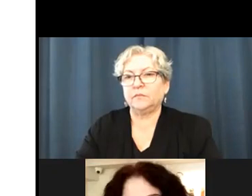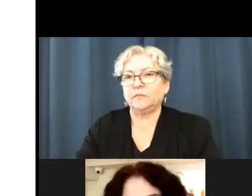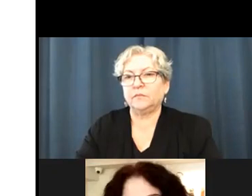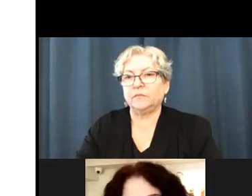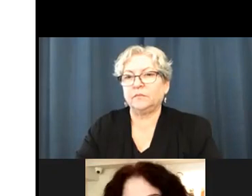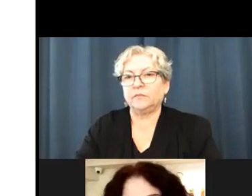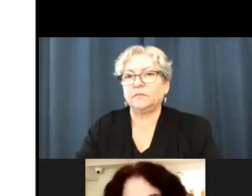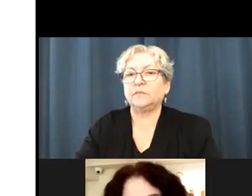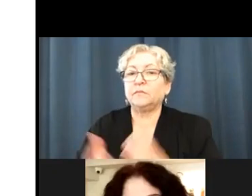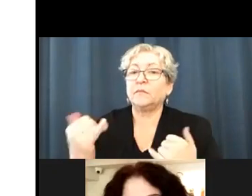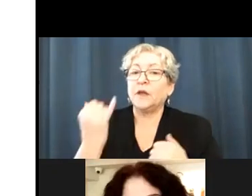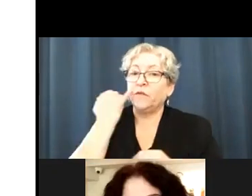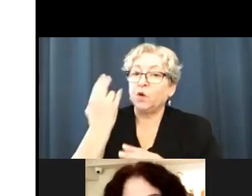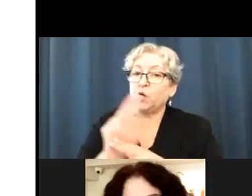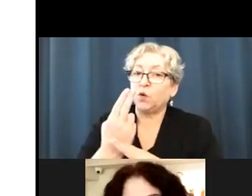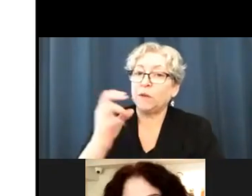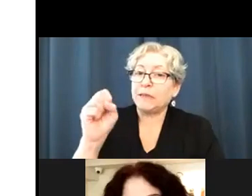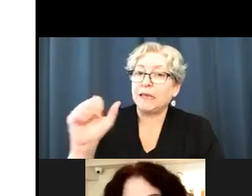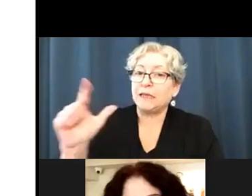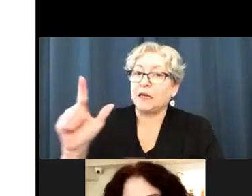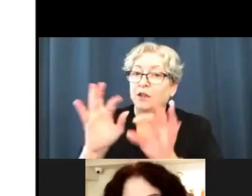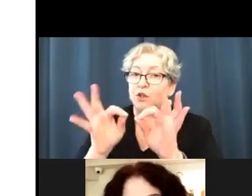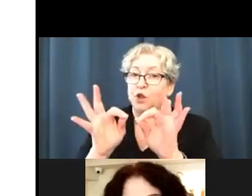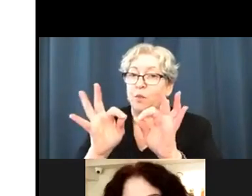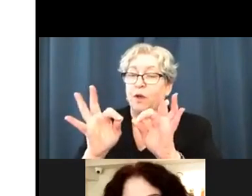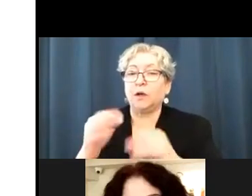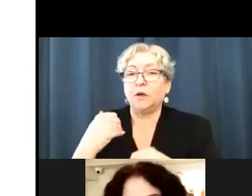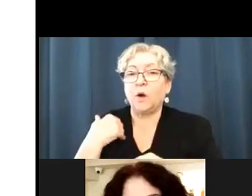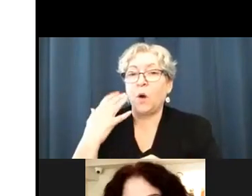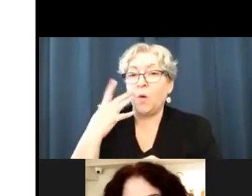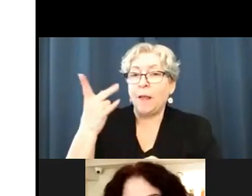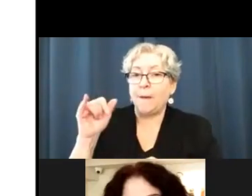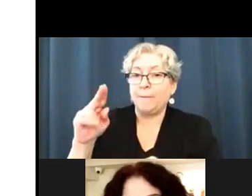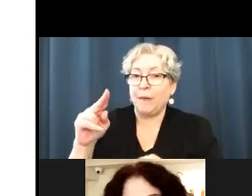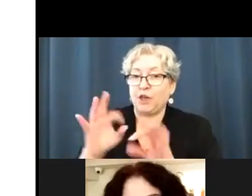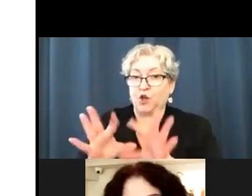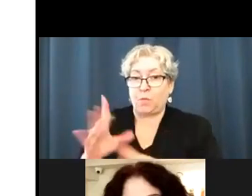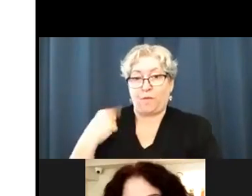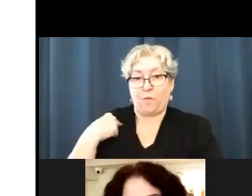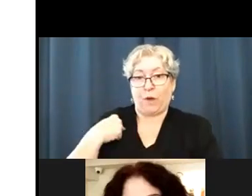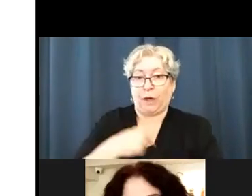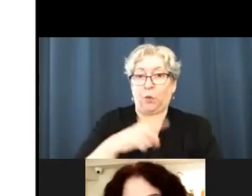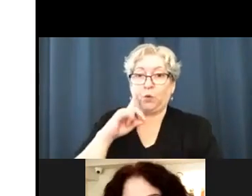For the use of American sign language, we will pin the interpreter on our side, but you can do that.